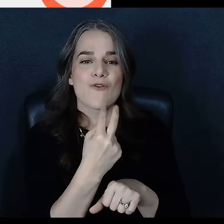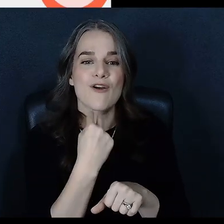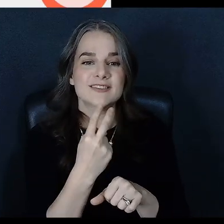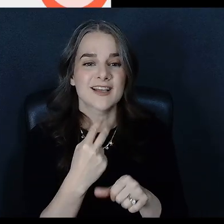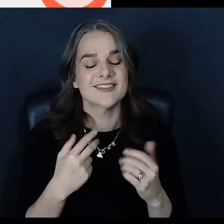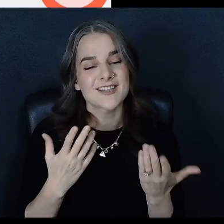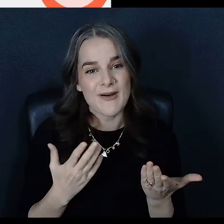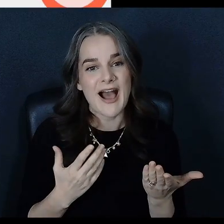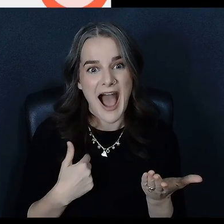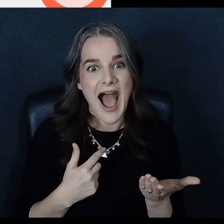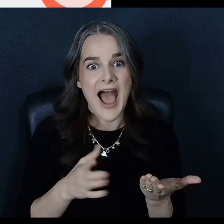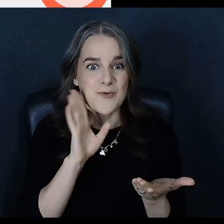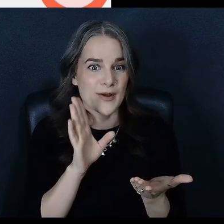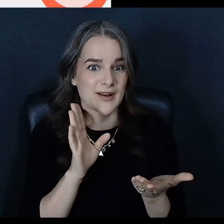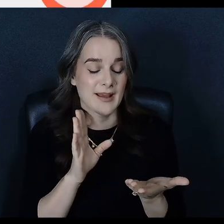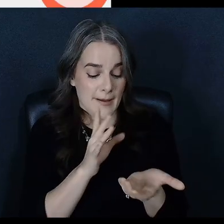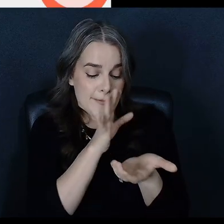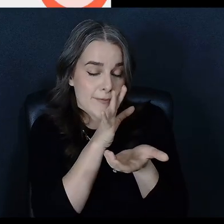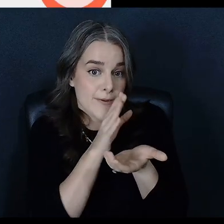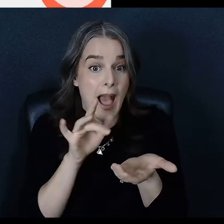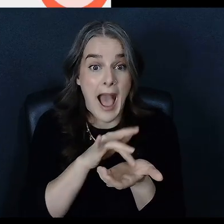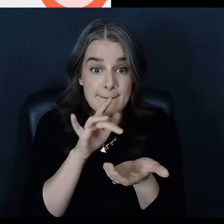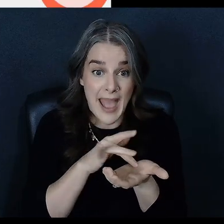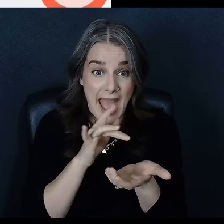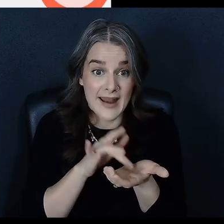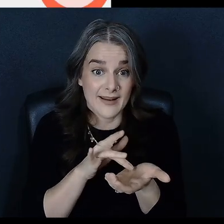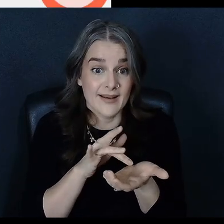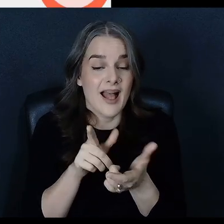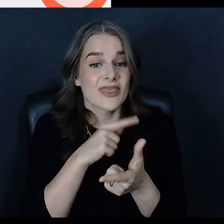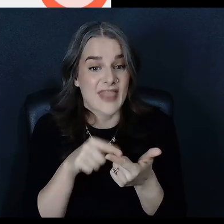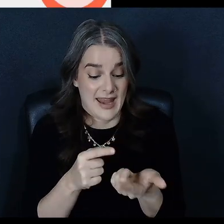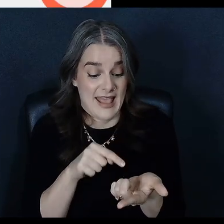It would speak out loud and the Alexa would do something. So it's giving you an in-between,